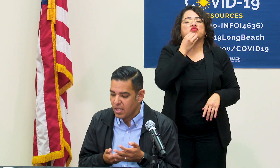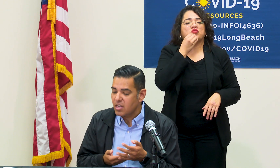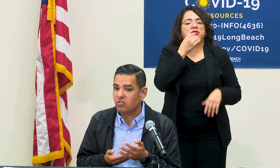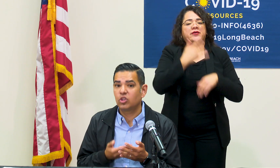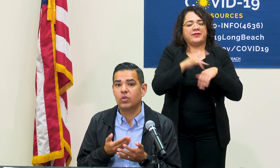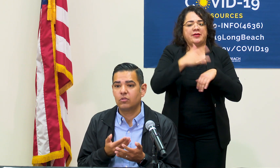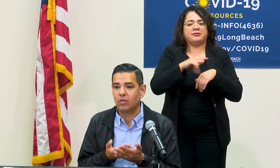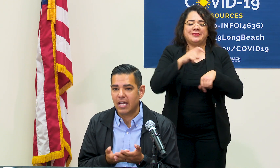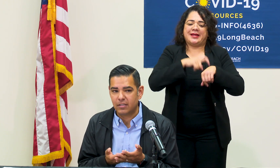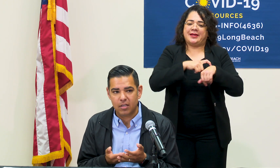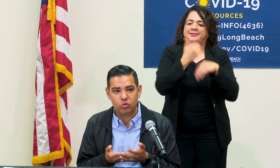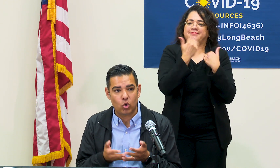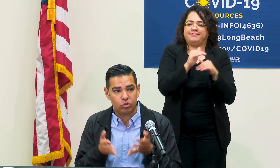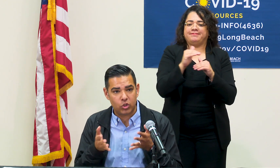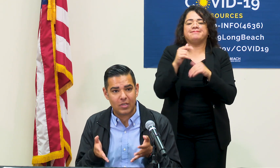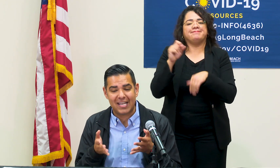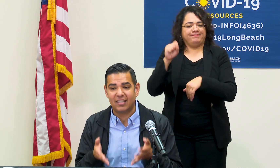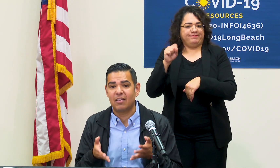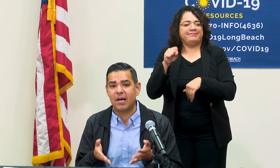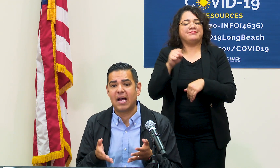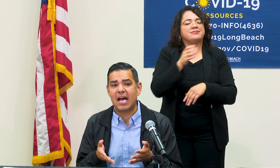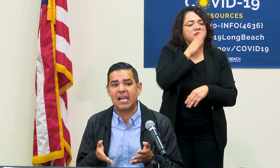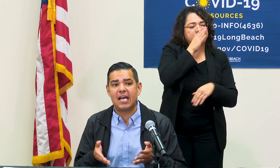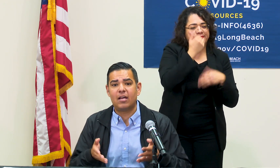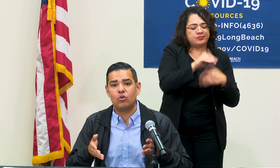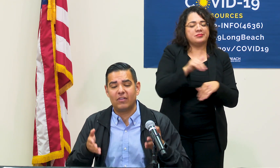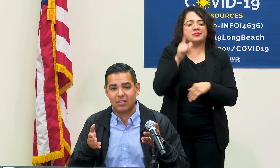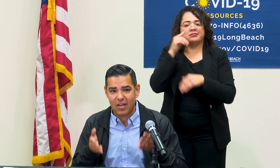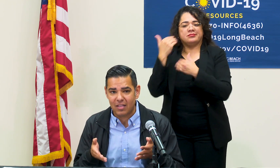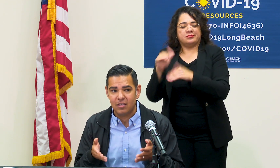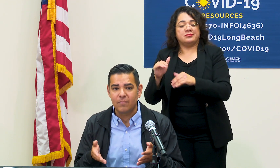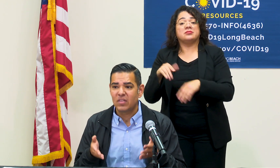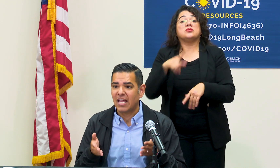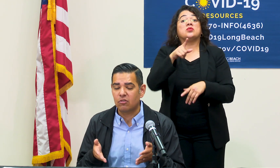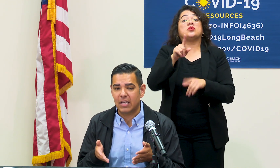she twists to the on test also two words Alan Kiva a la mujer see dad Cal State